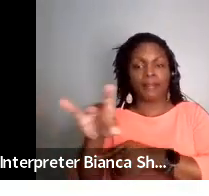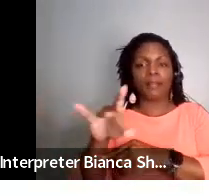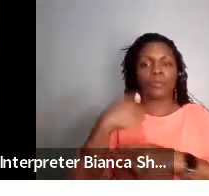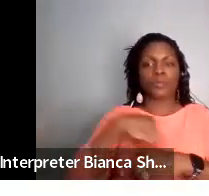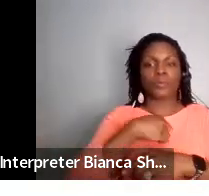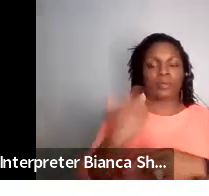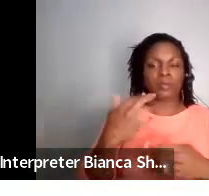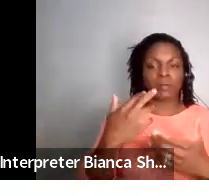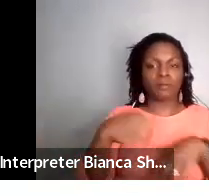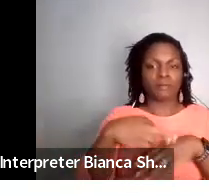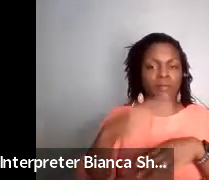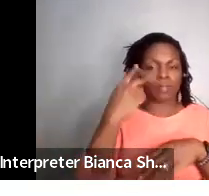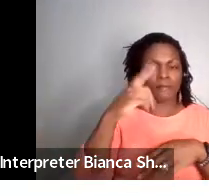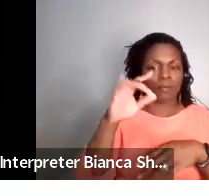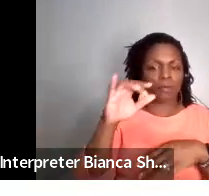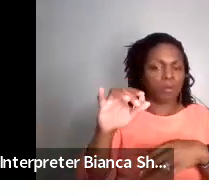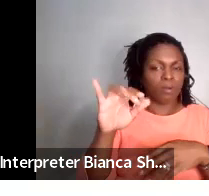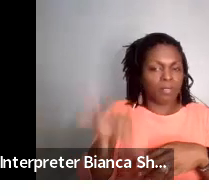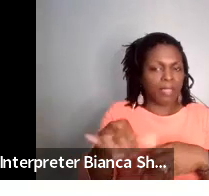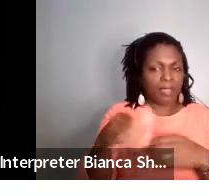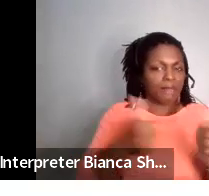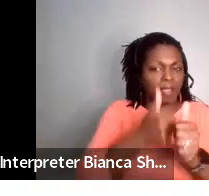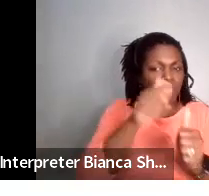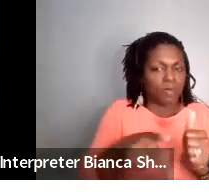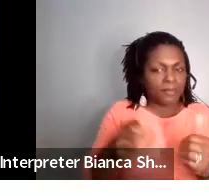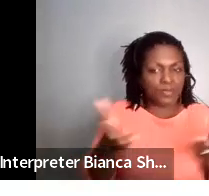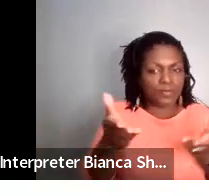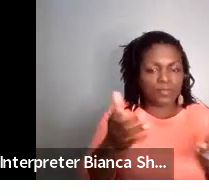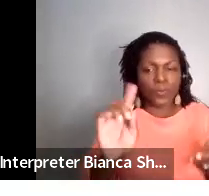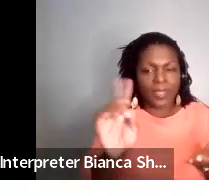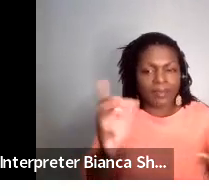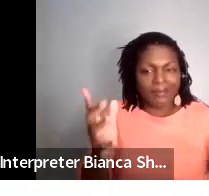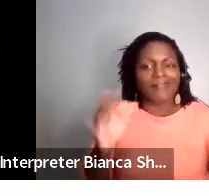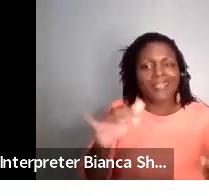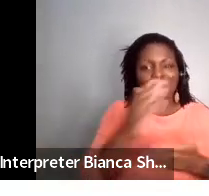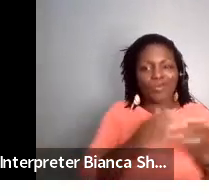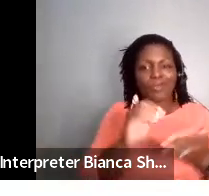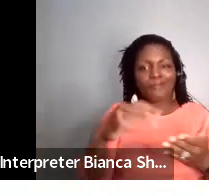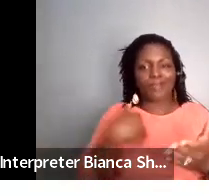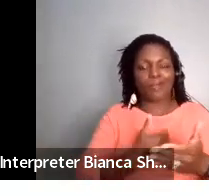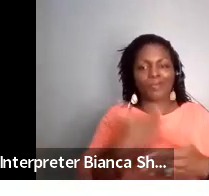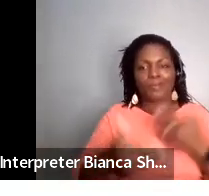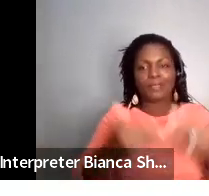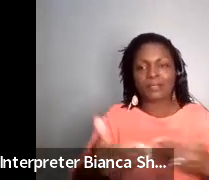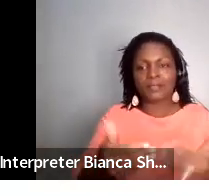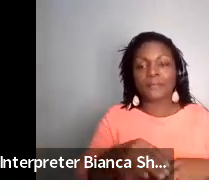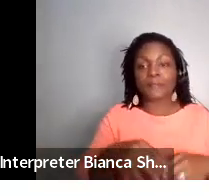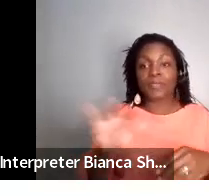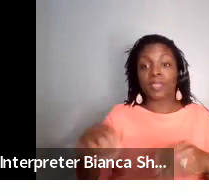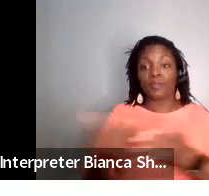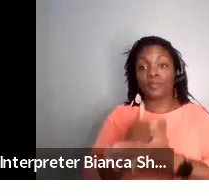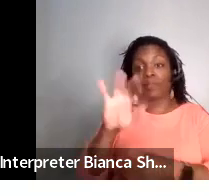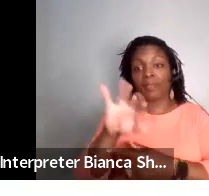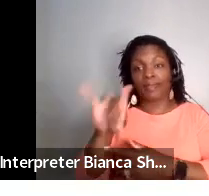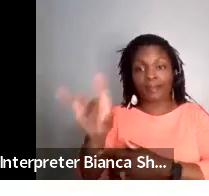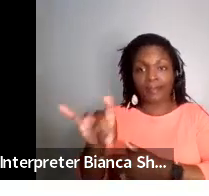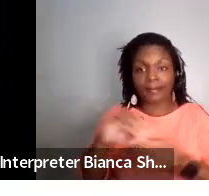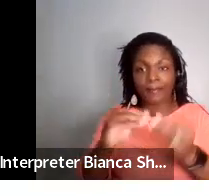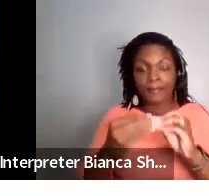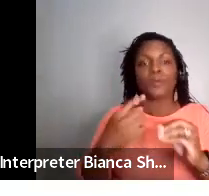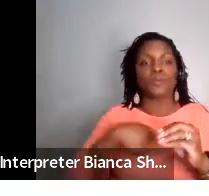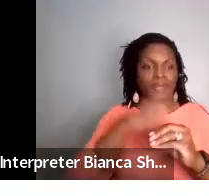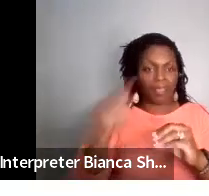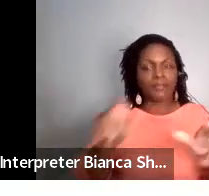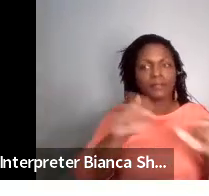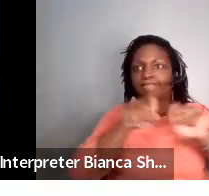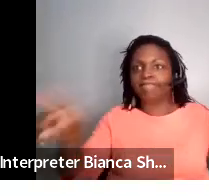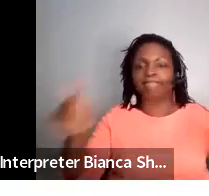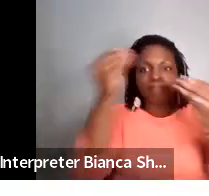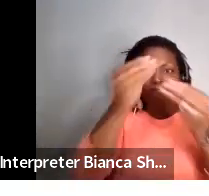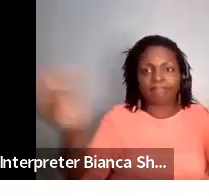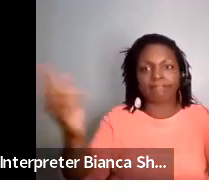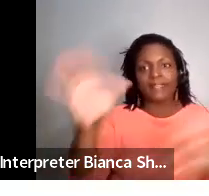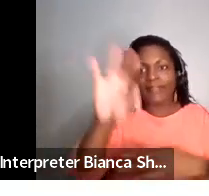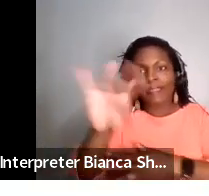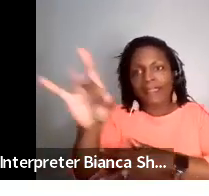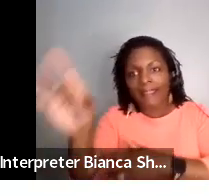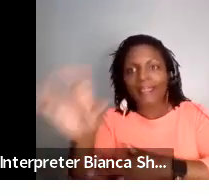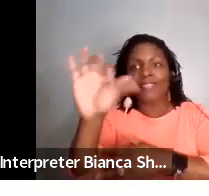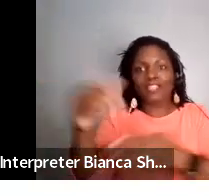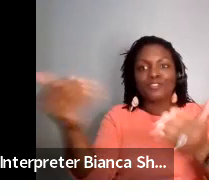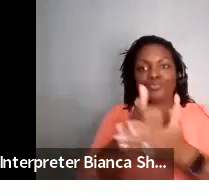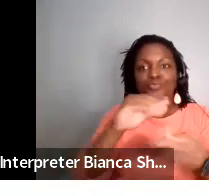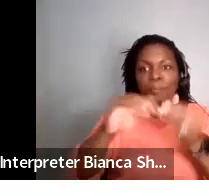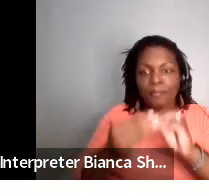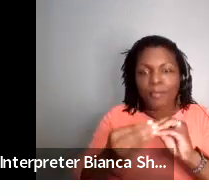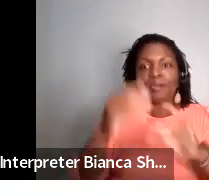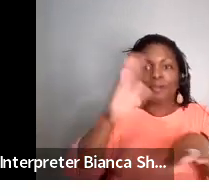And for those follow up services, and then the plan for outreach and marketing of the new 988 number, because we know we have to get the word out that this is 9 8 is the new number the call If you're in a